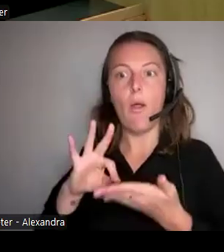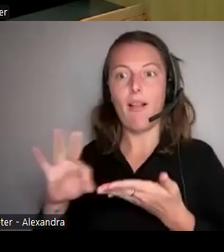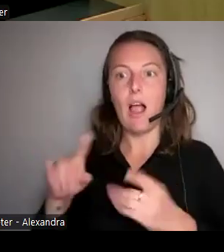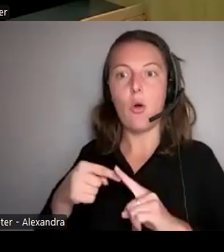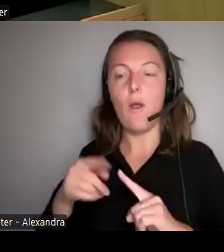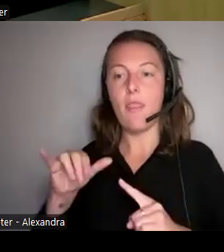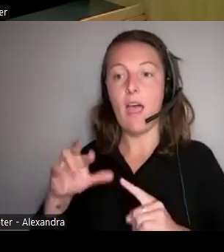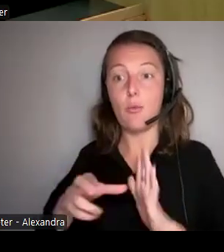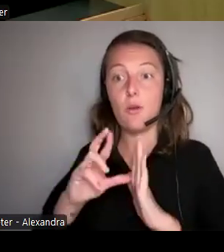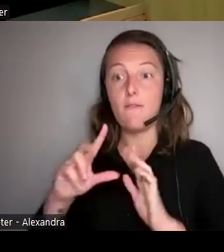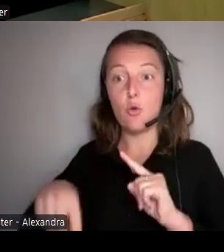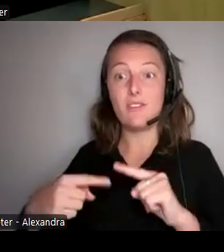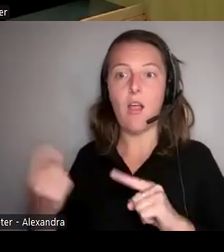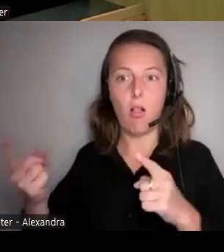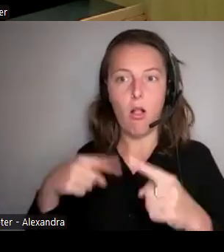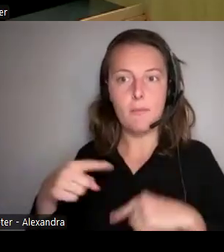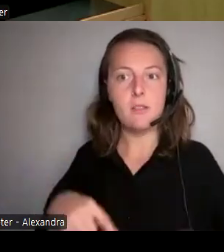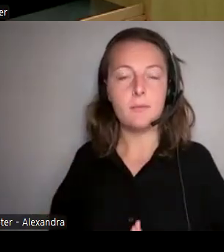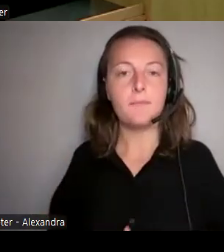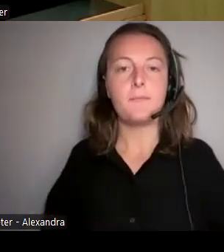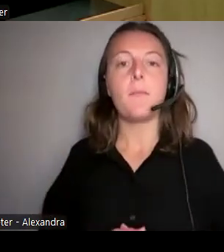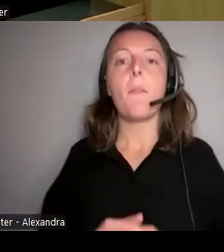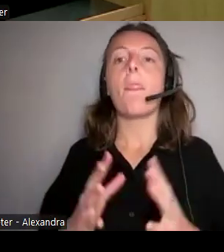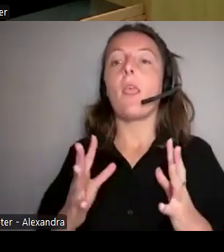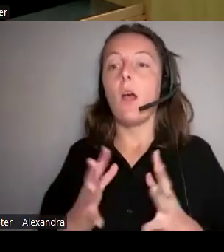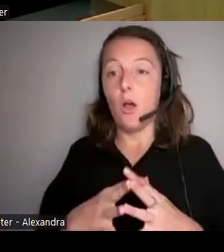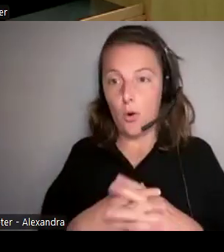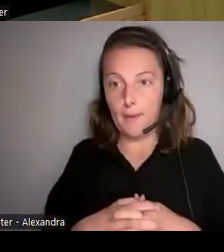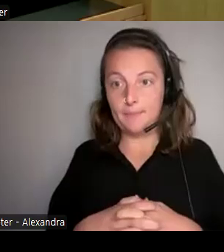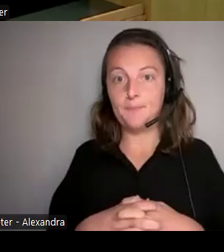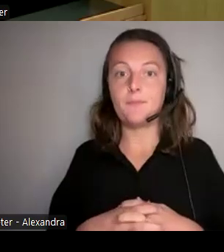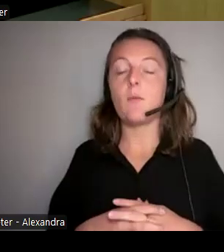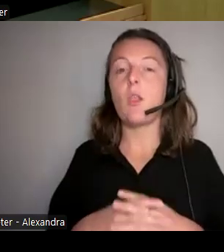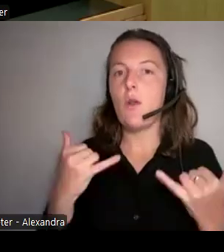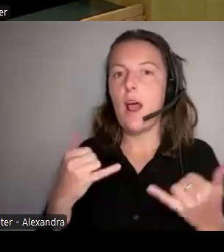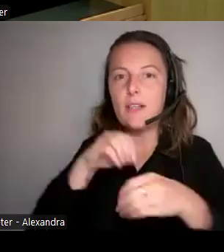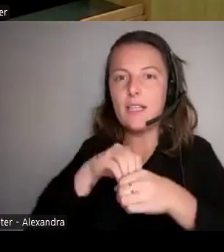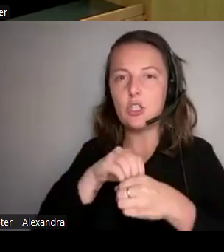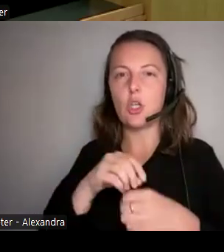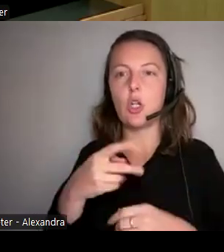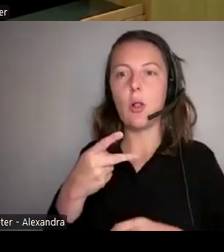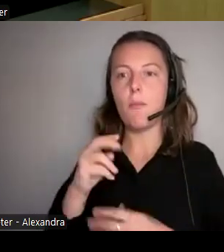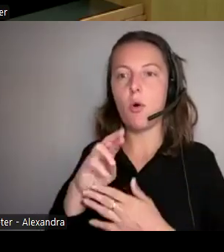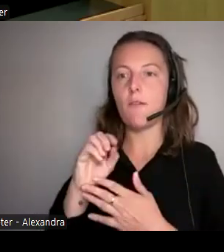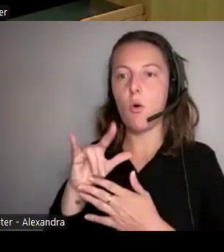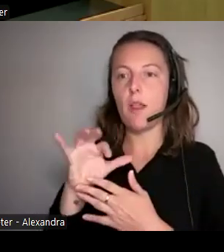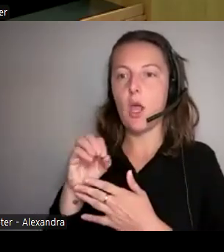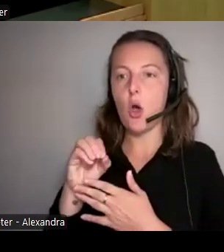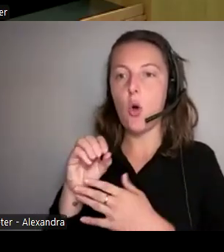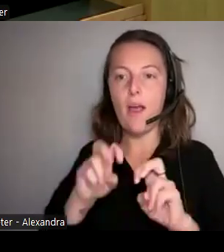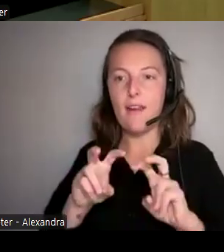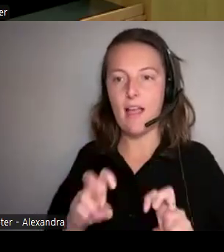that review cycle. All right, so let's look at the internal portfolio analysis we did. Um, even with